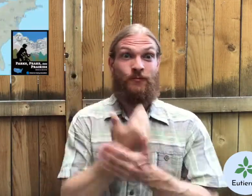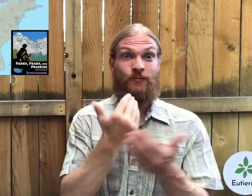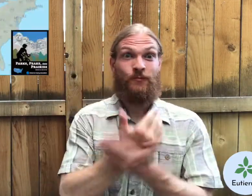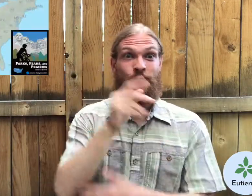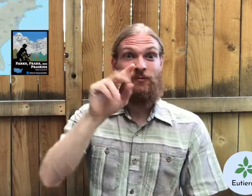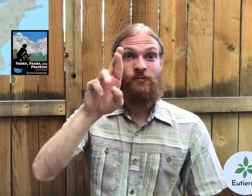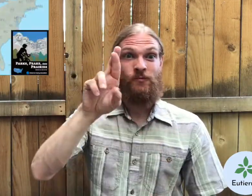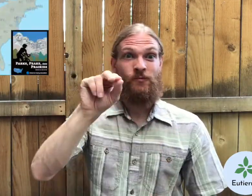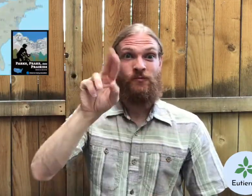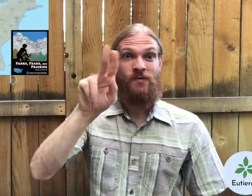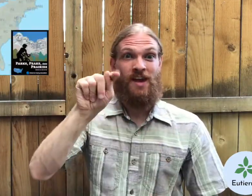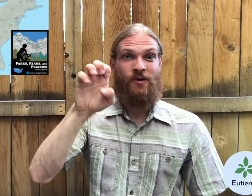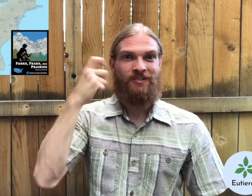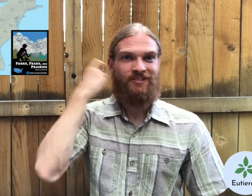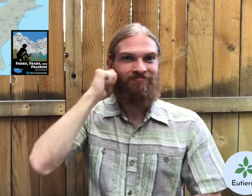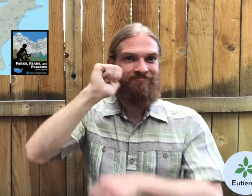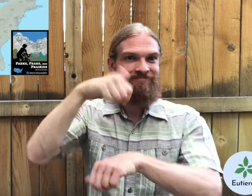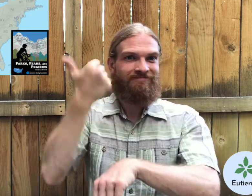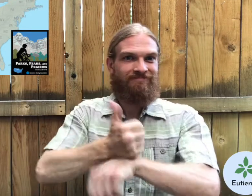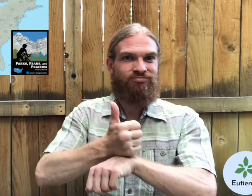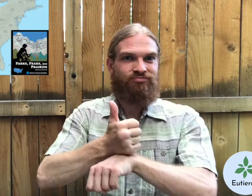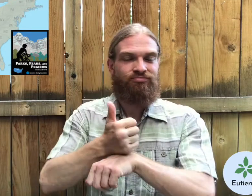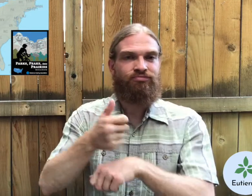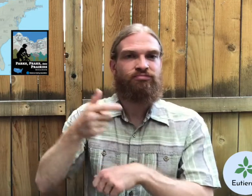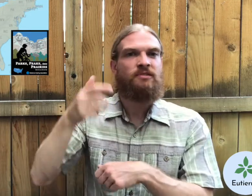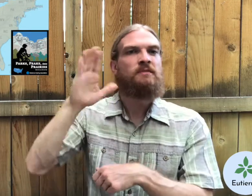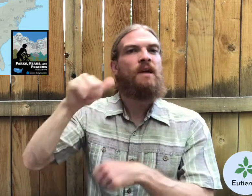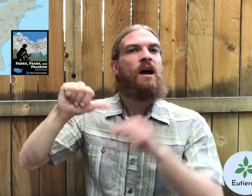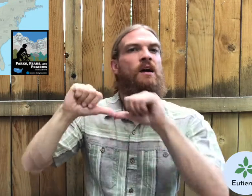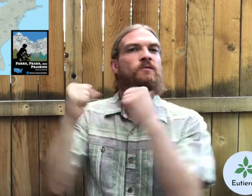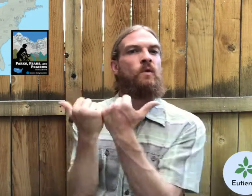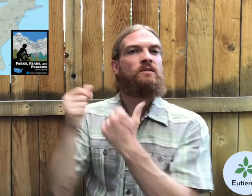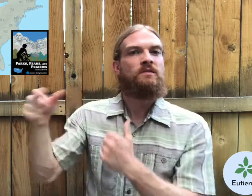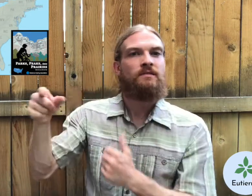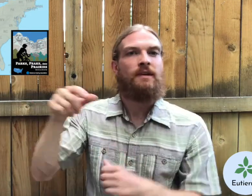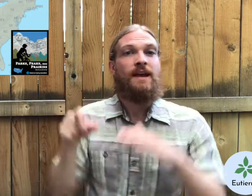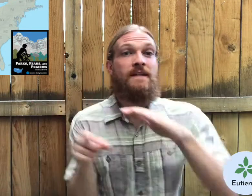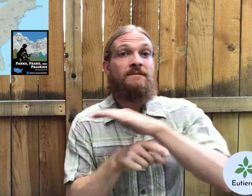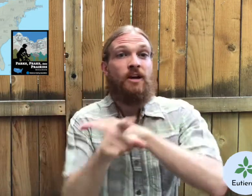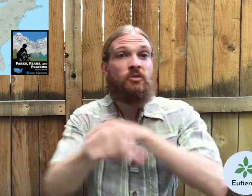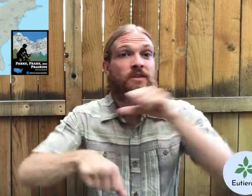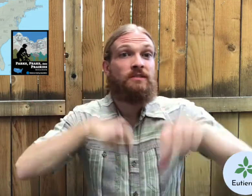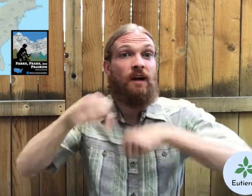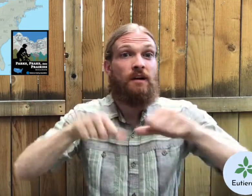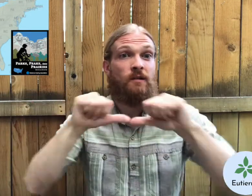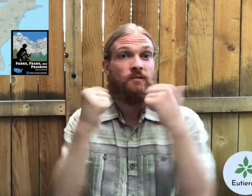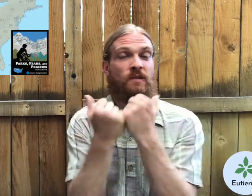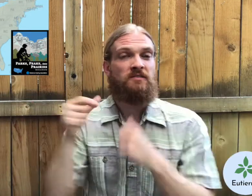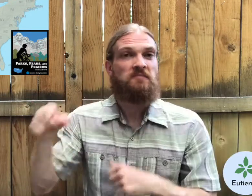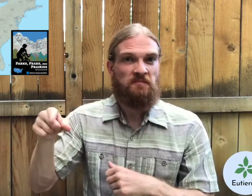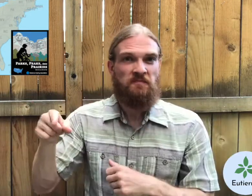A new bike path established by the Adventure Cycling Association.